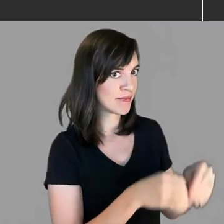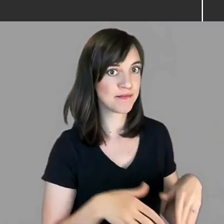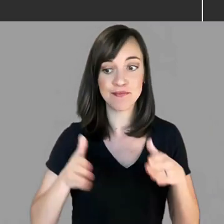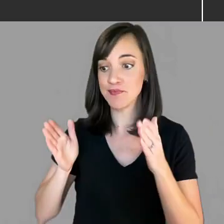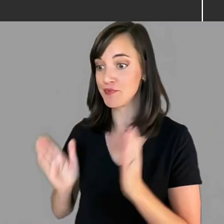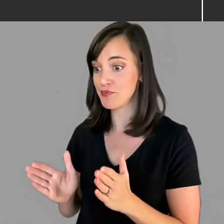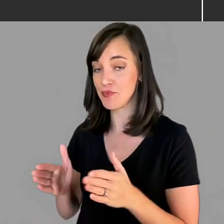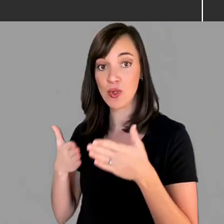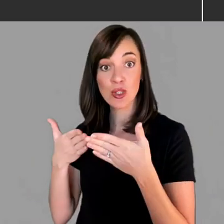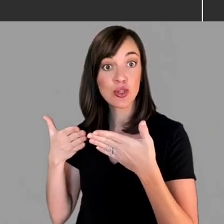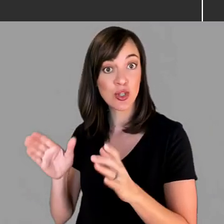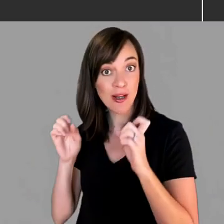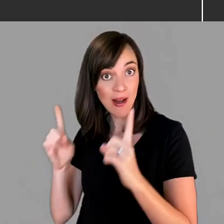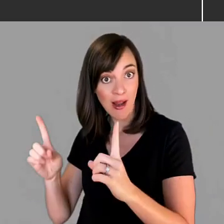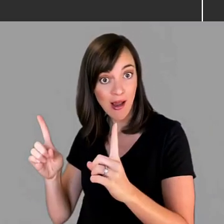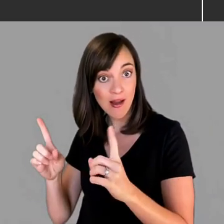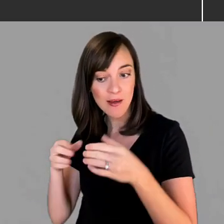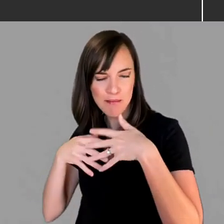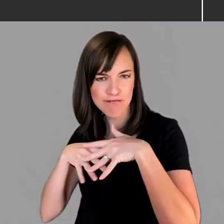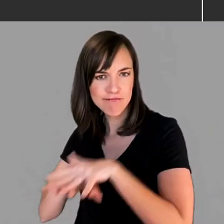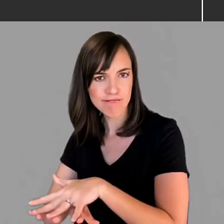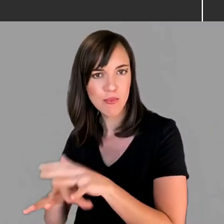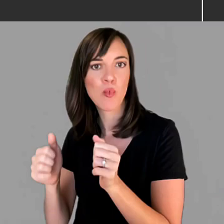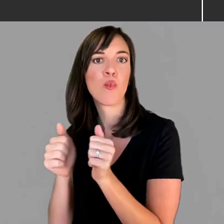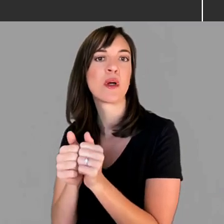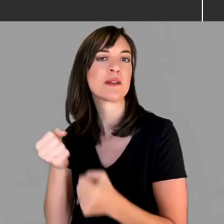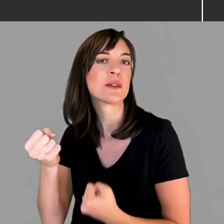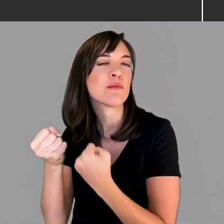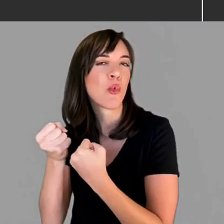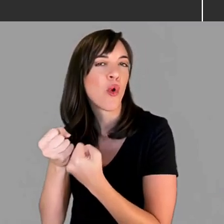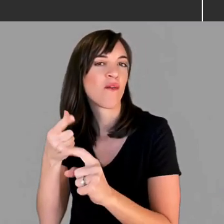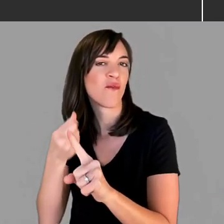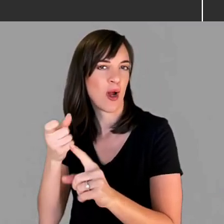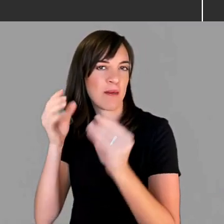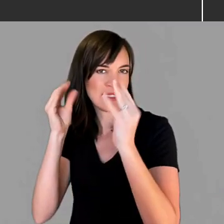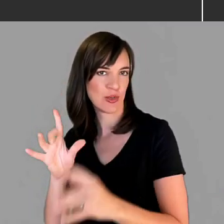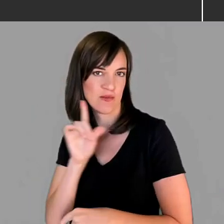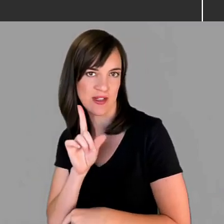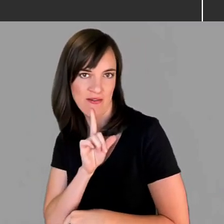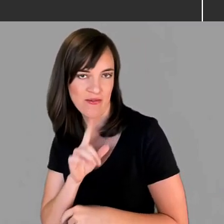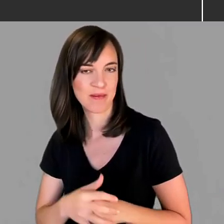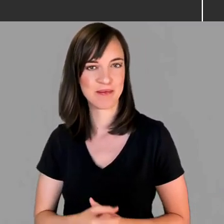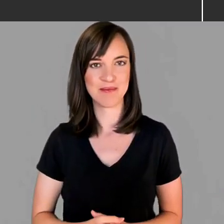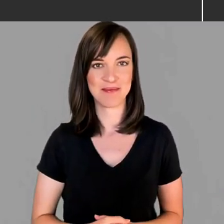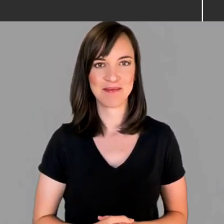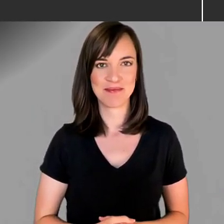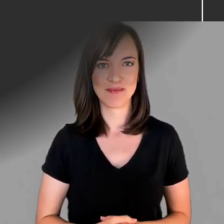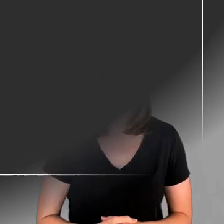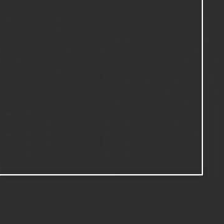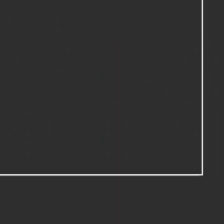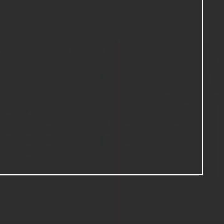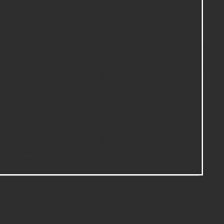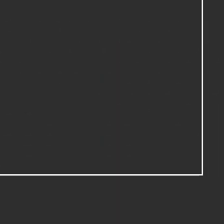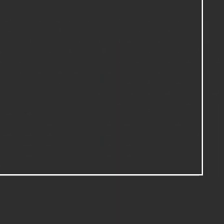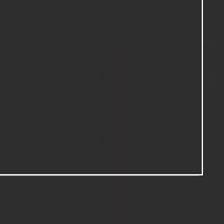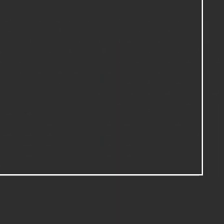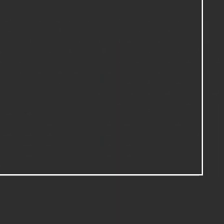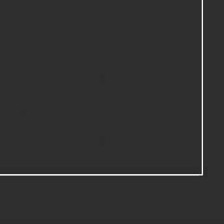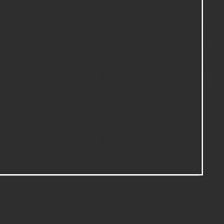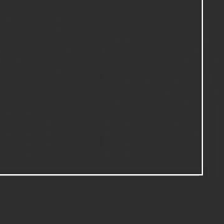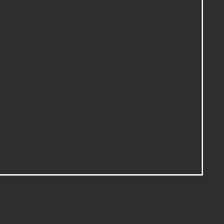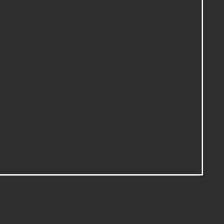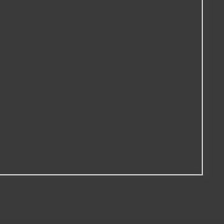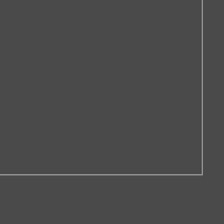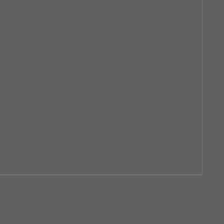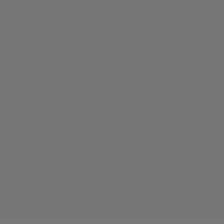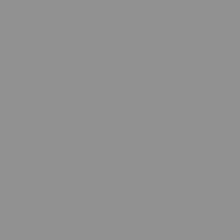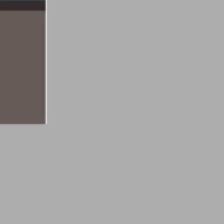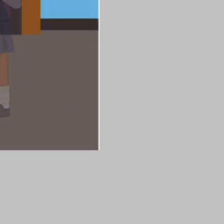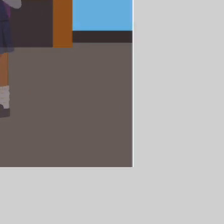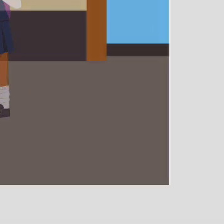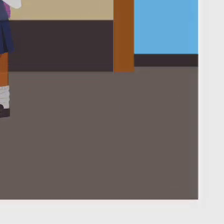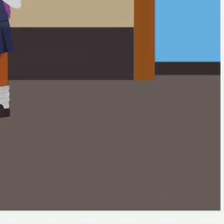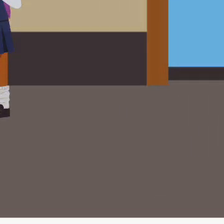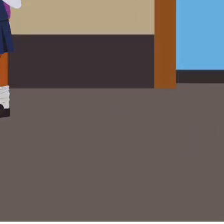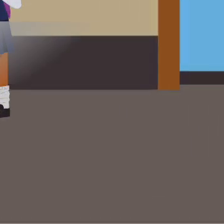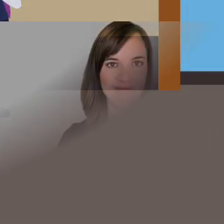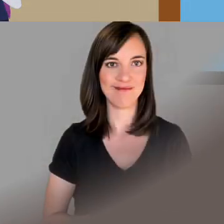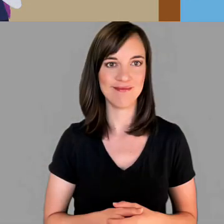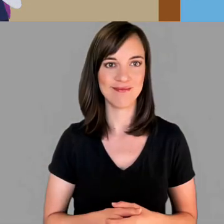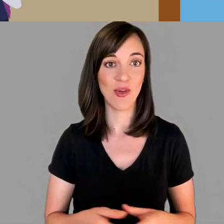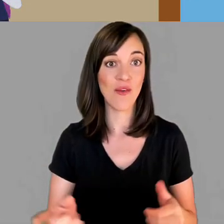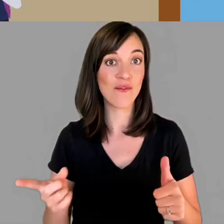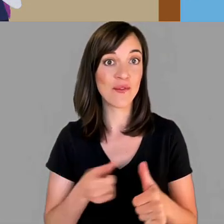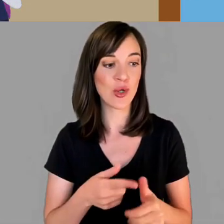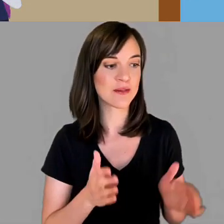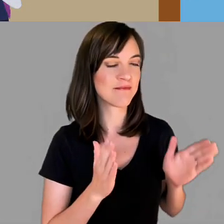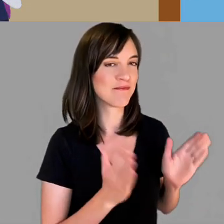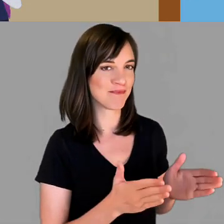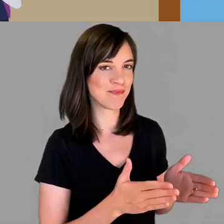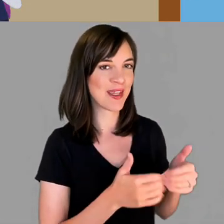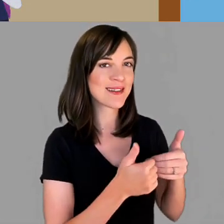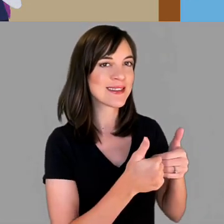general education classroom with support from an itinerant or inclusion teacher of the DHH.